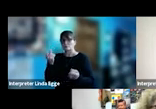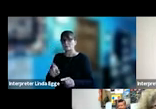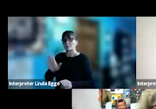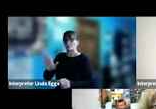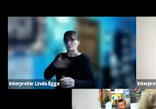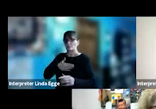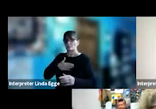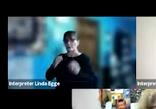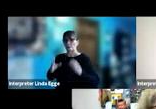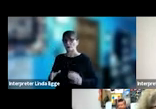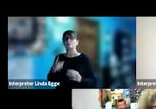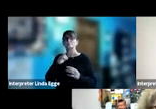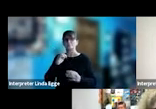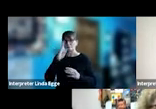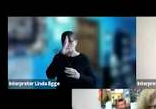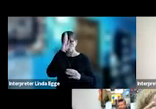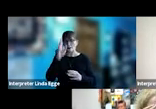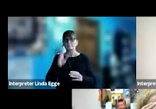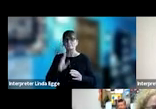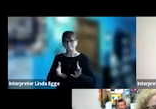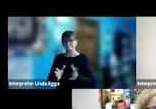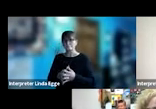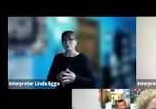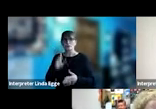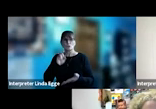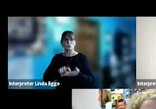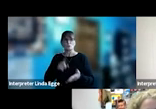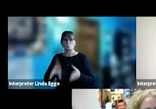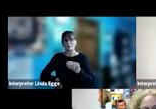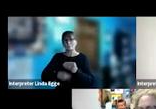Very creative and innovative. So here you can see we have additional resources.